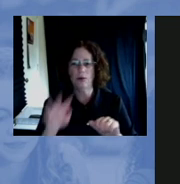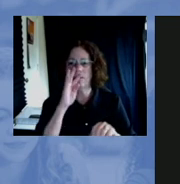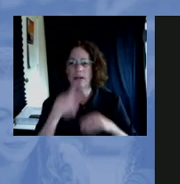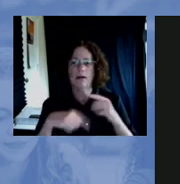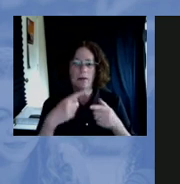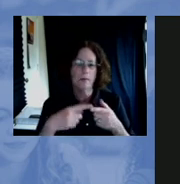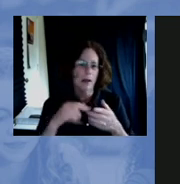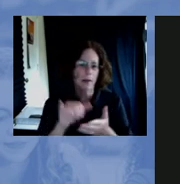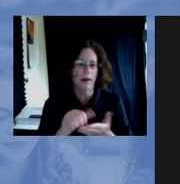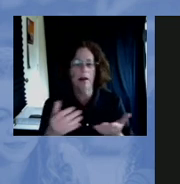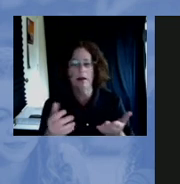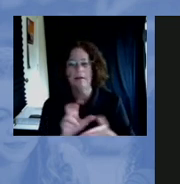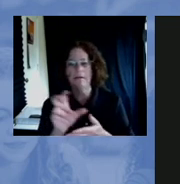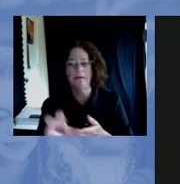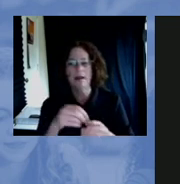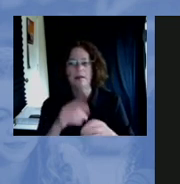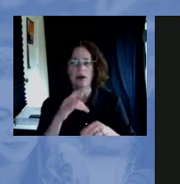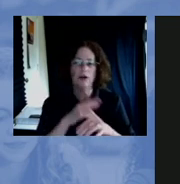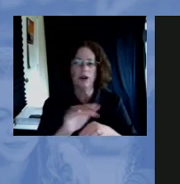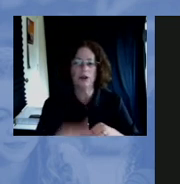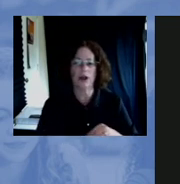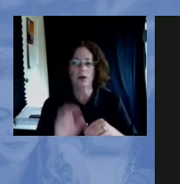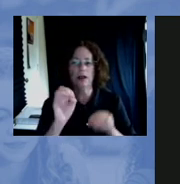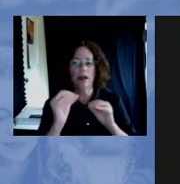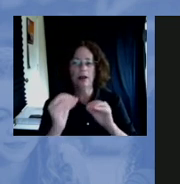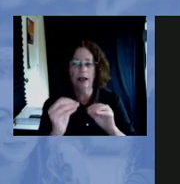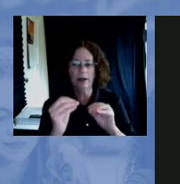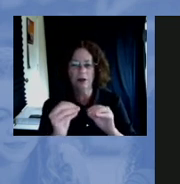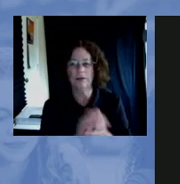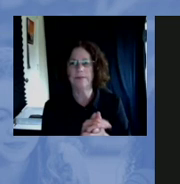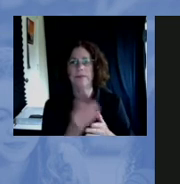IN EARLY CHILDHOOD EDUCATION? WE KNOW THAT KINDERGARTEN, THE GAPS DON'T START AT KINDERGARTEN,